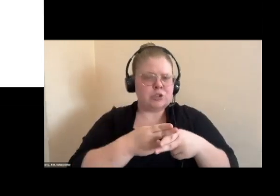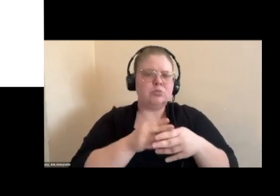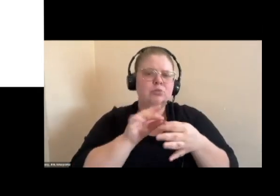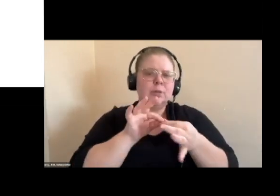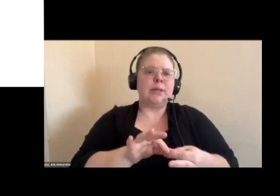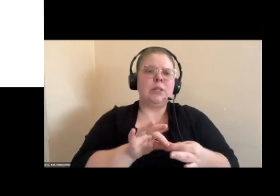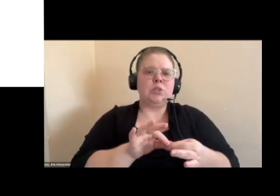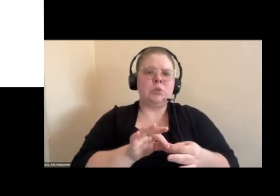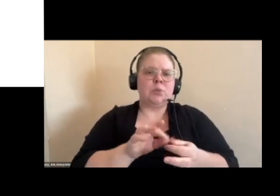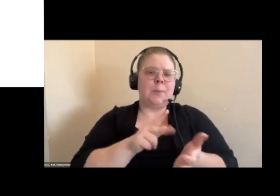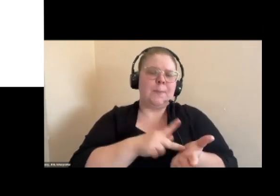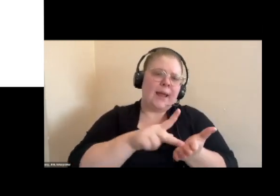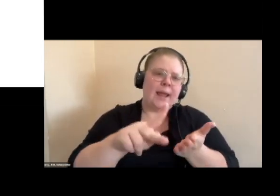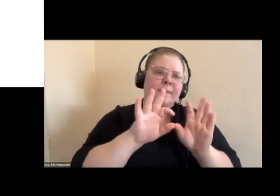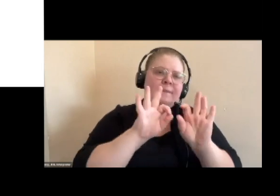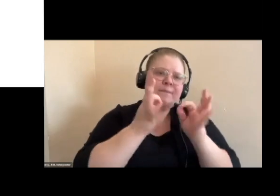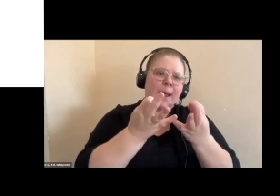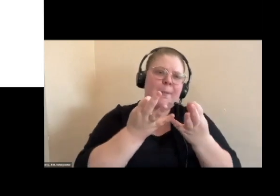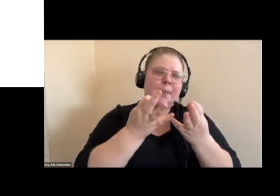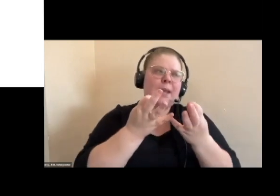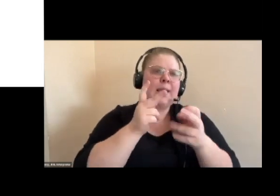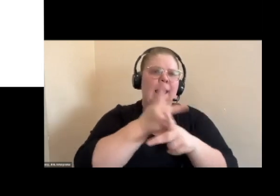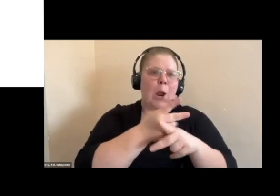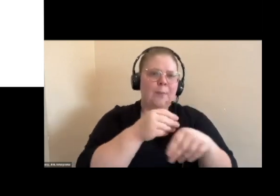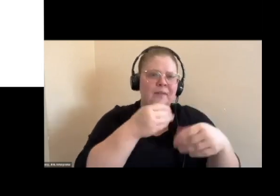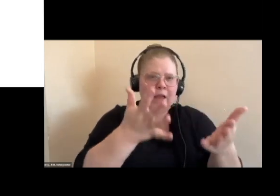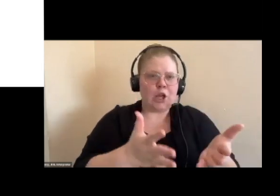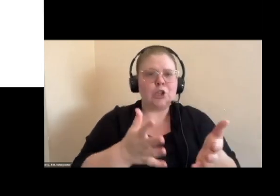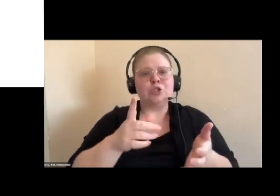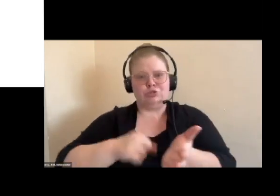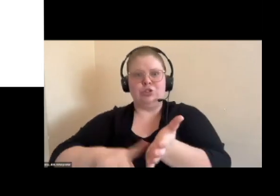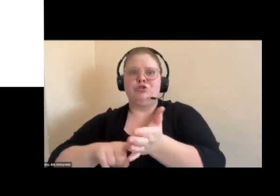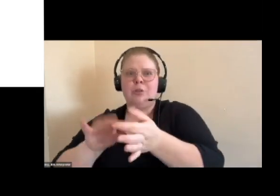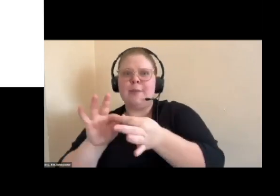of paid family caregivers, research on that, but also still barriers in